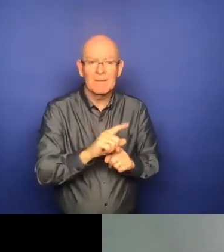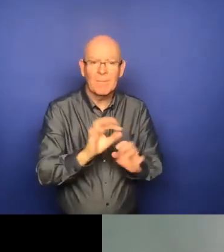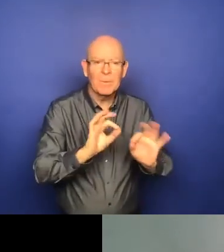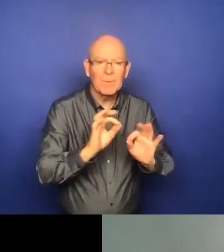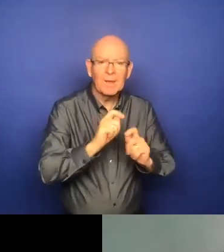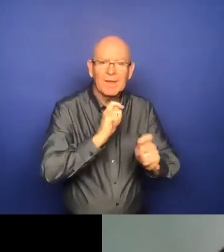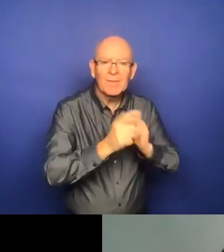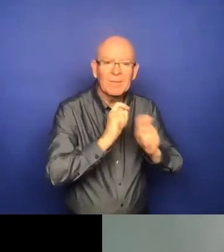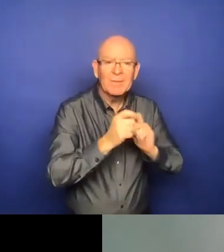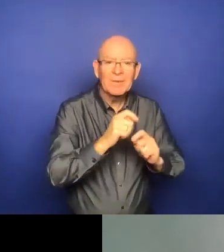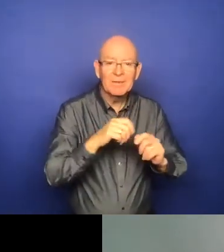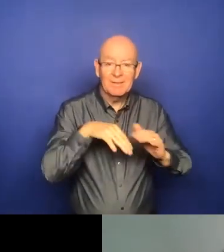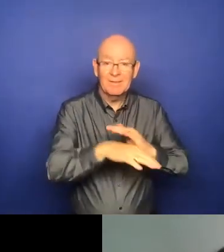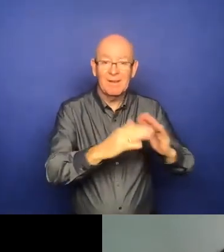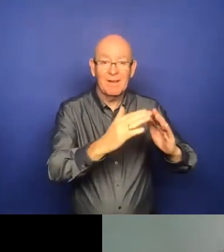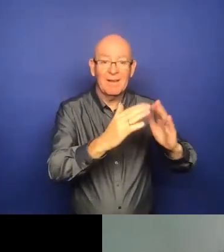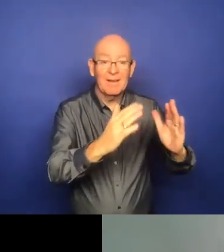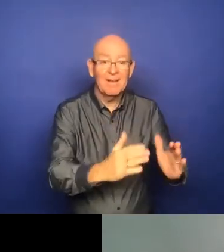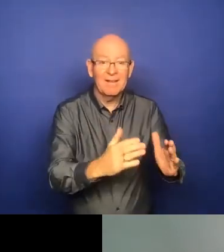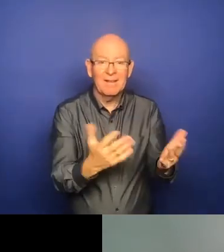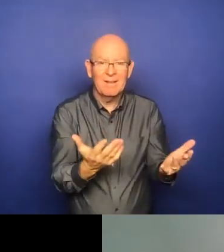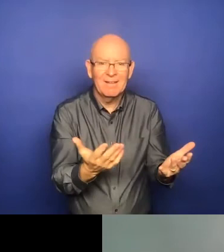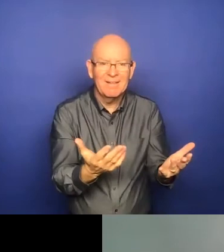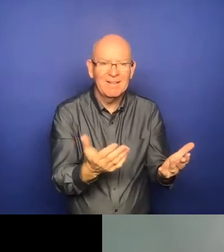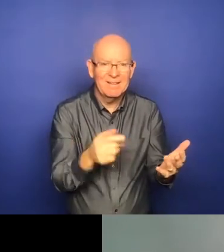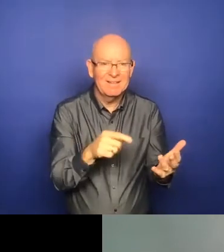interviews are done over the phone. And, again, if this population is not